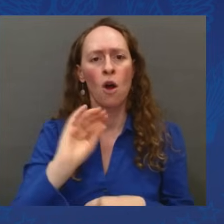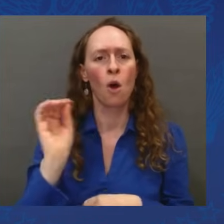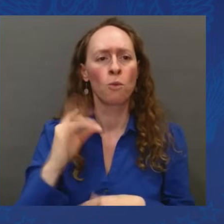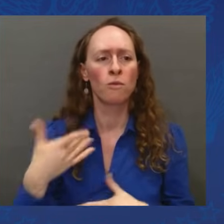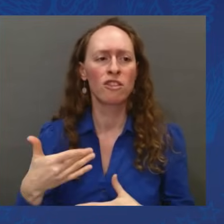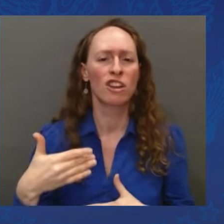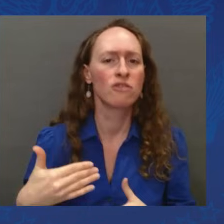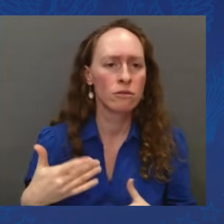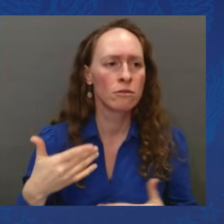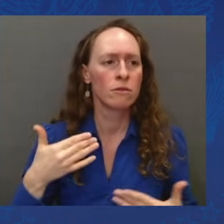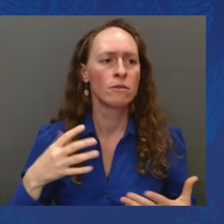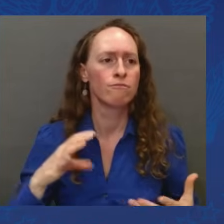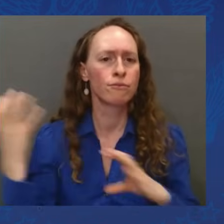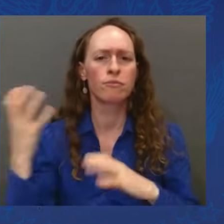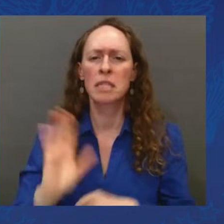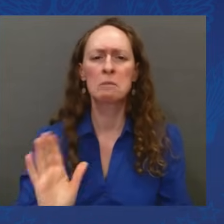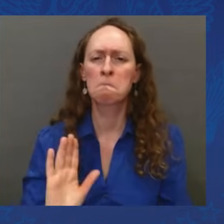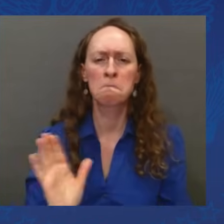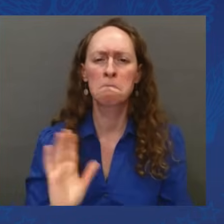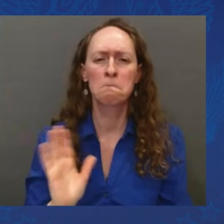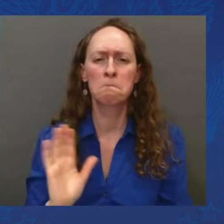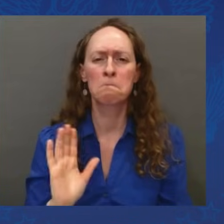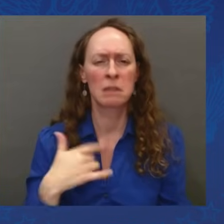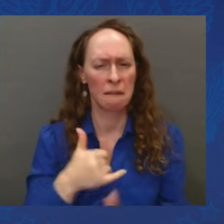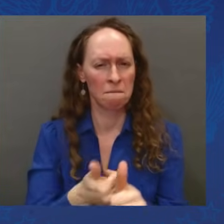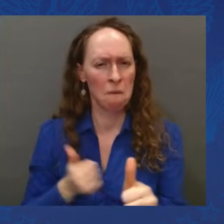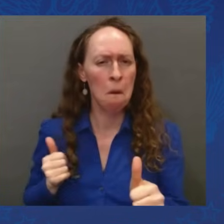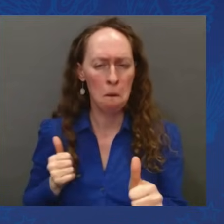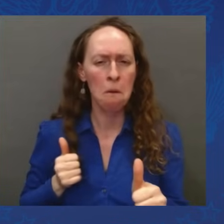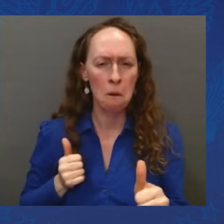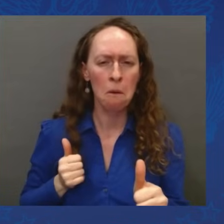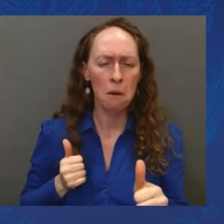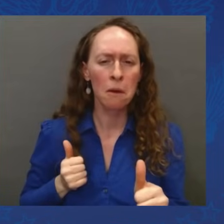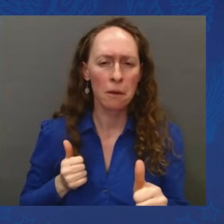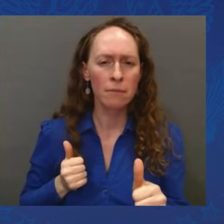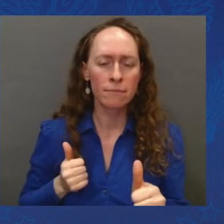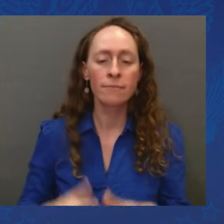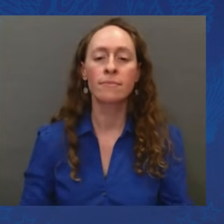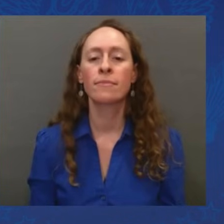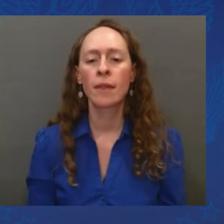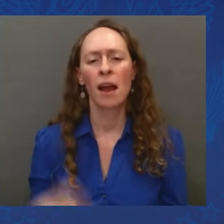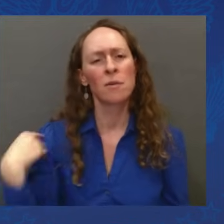to find a place where we can come together and where we find mutual interests that --